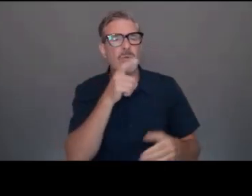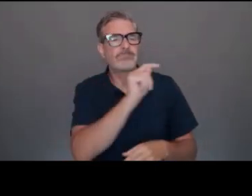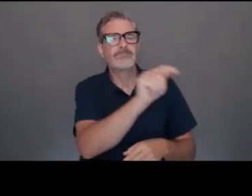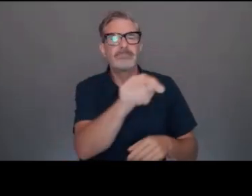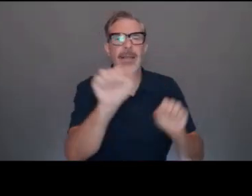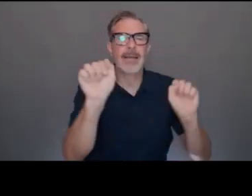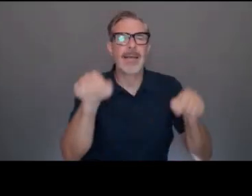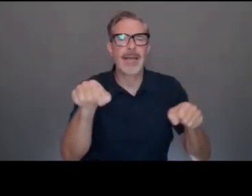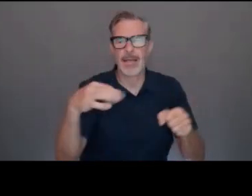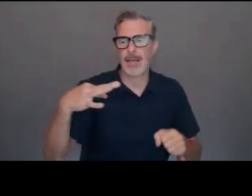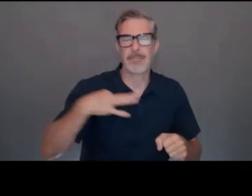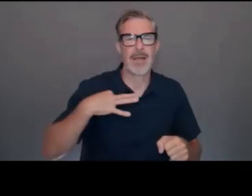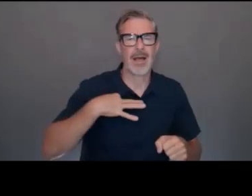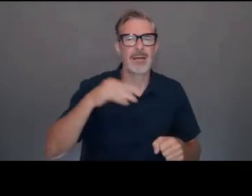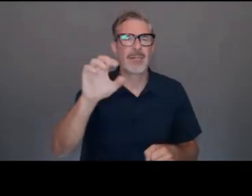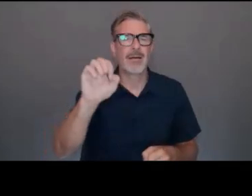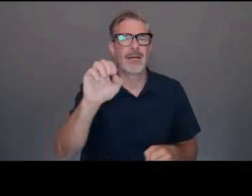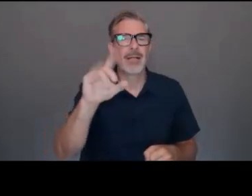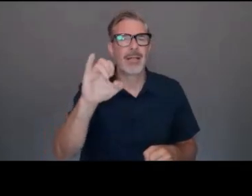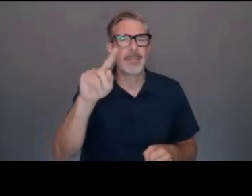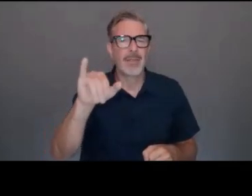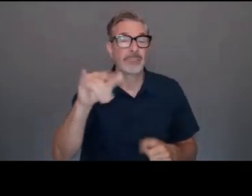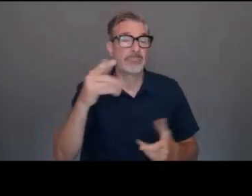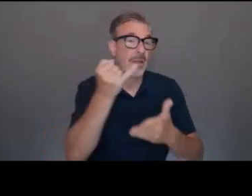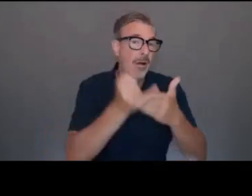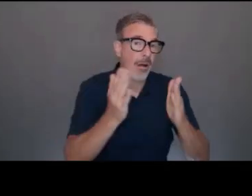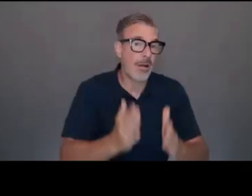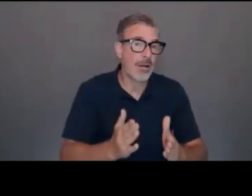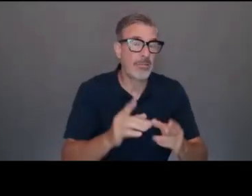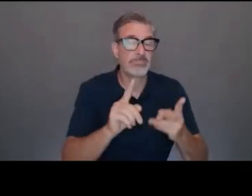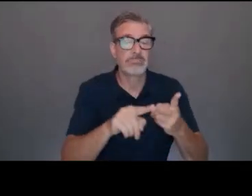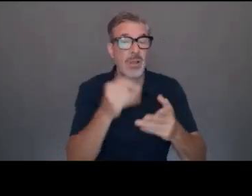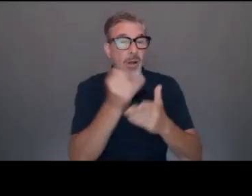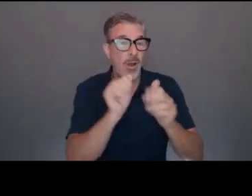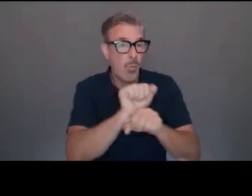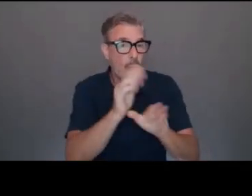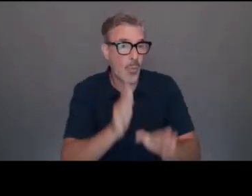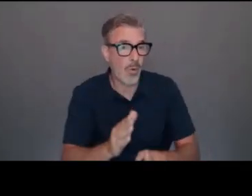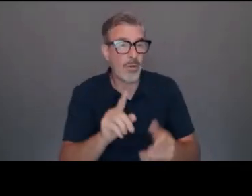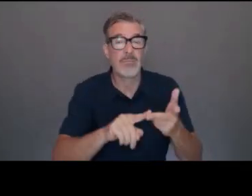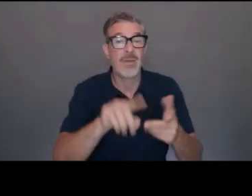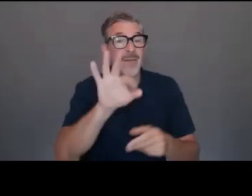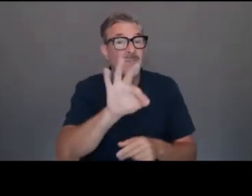This includes artists and arts workers, First Nations, Inuit or Métis artists or